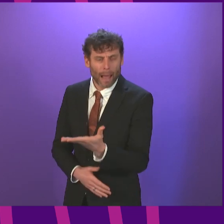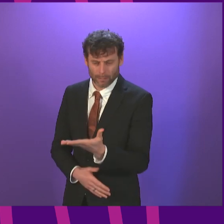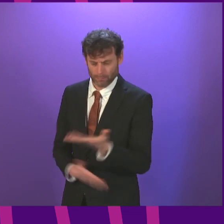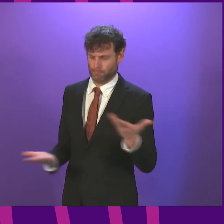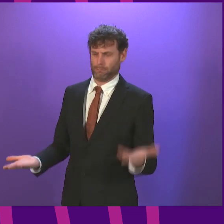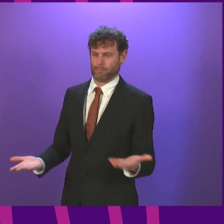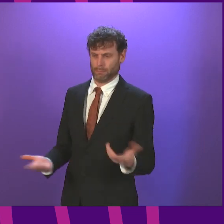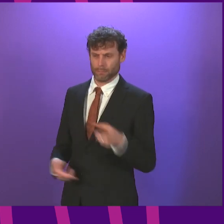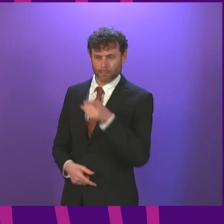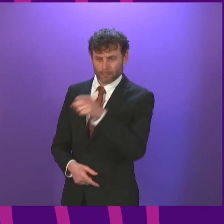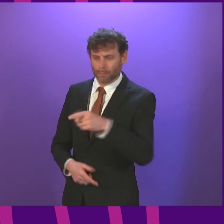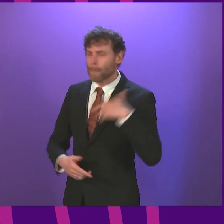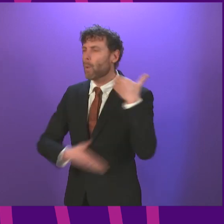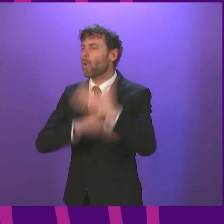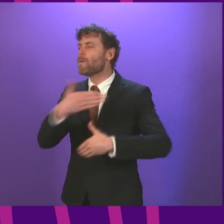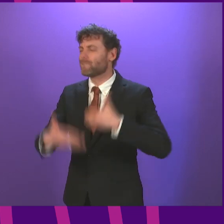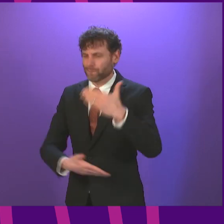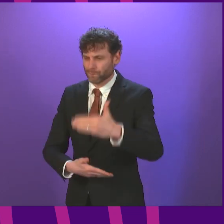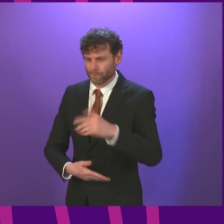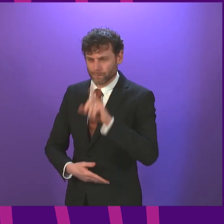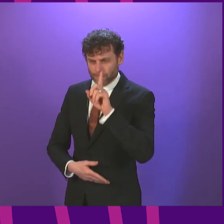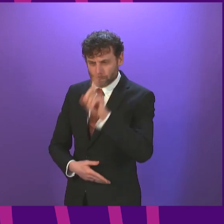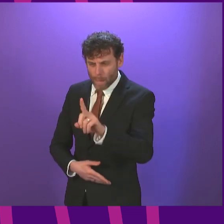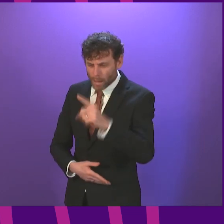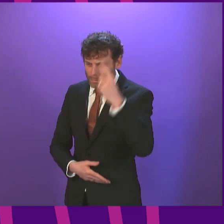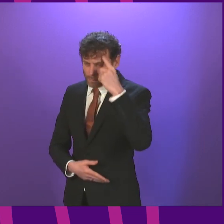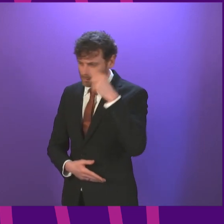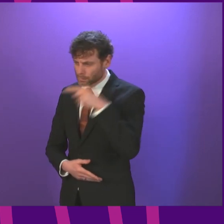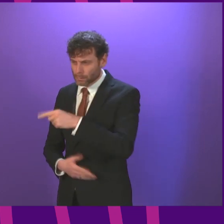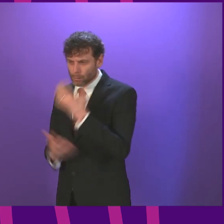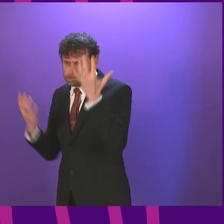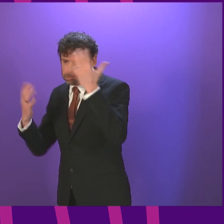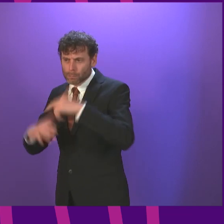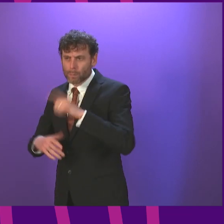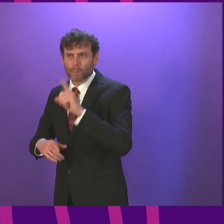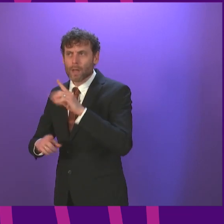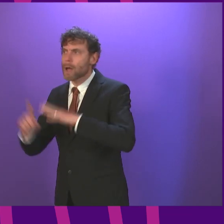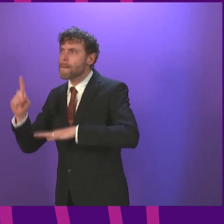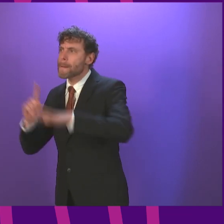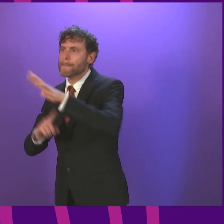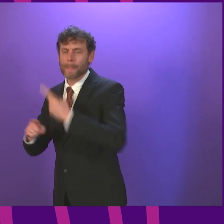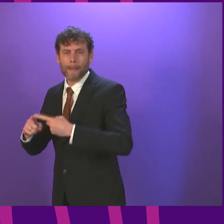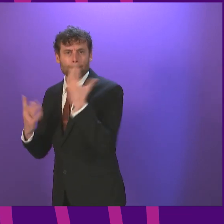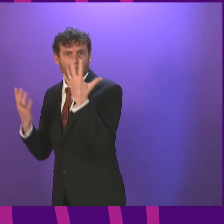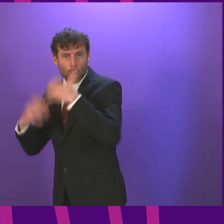It is not a one-off. It follows approval for a new coal mine, a freeze on fuel duty, hikes